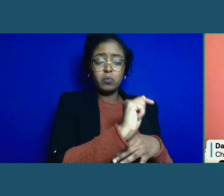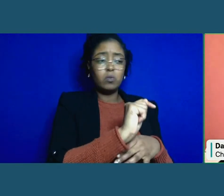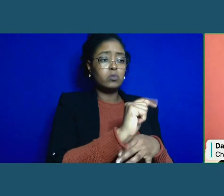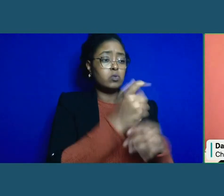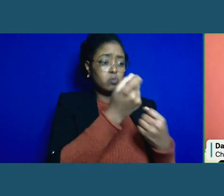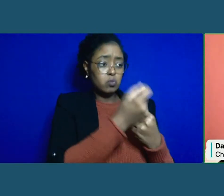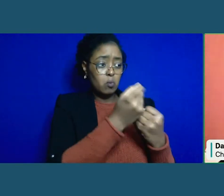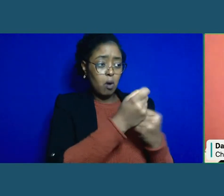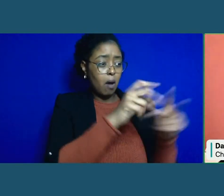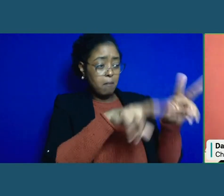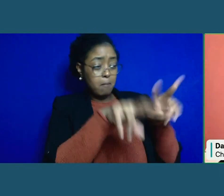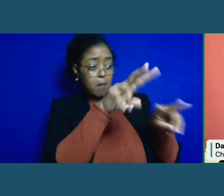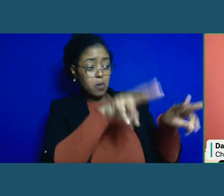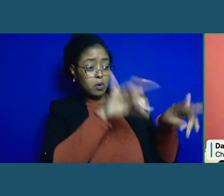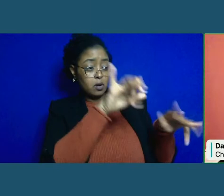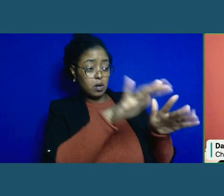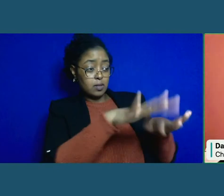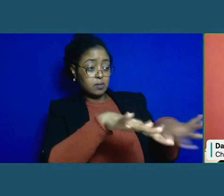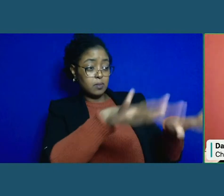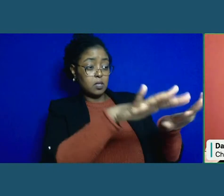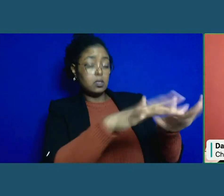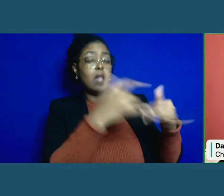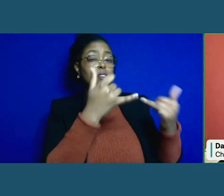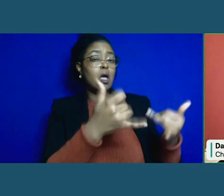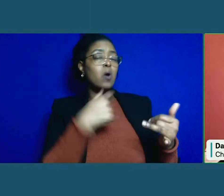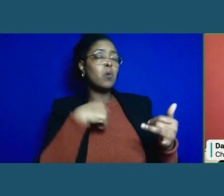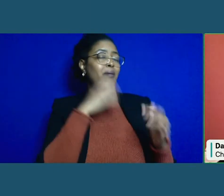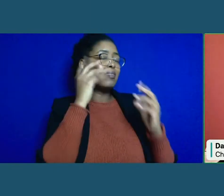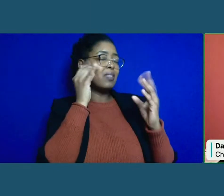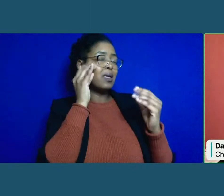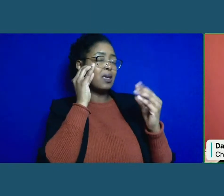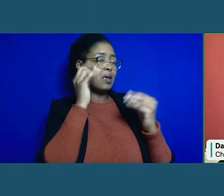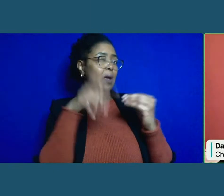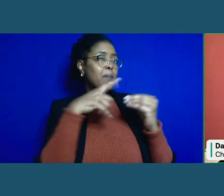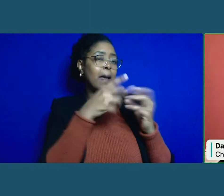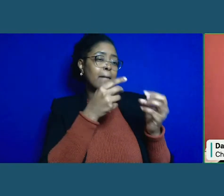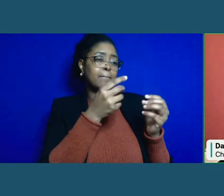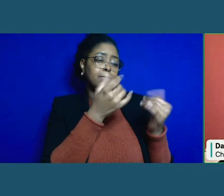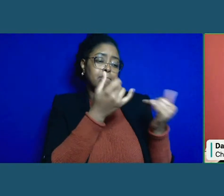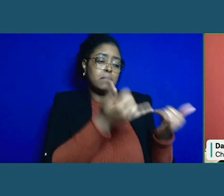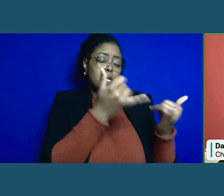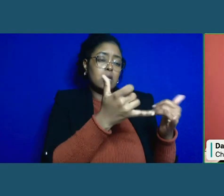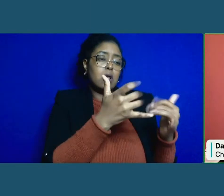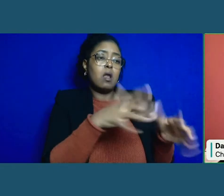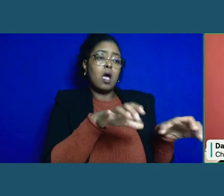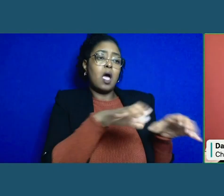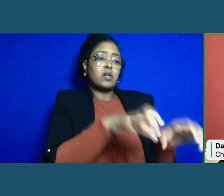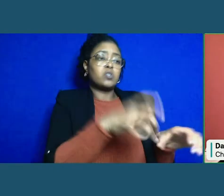restroom support and monitoring. And so as we have come to this